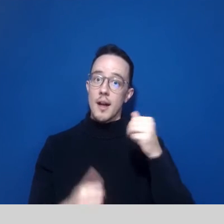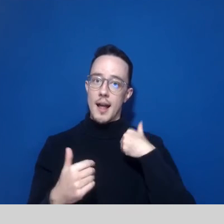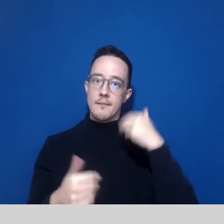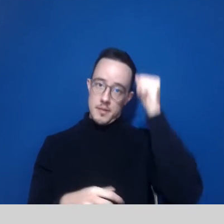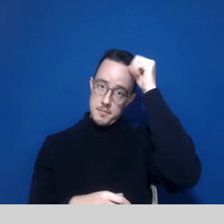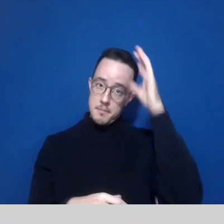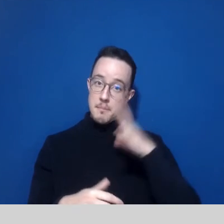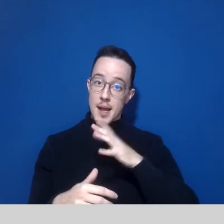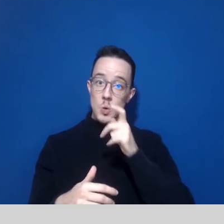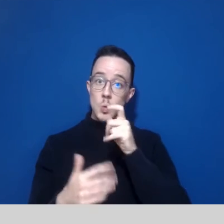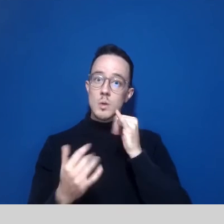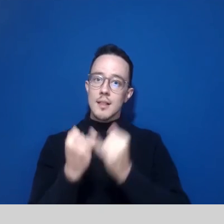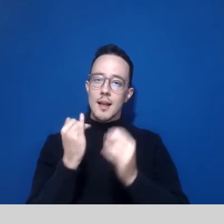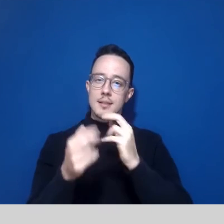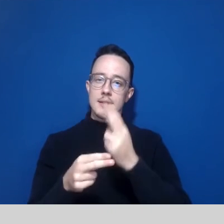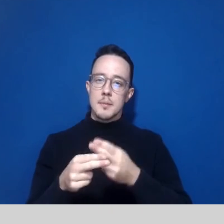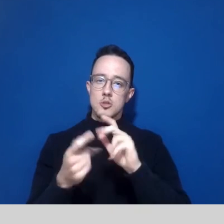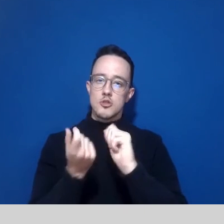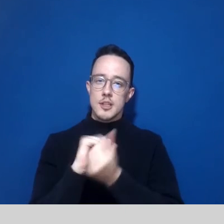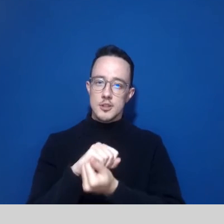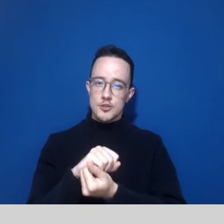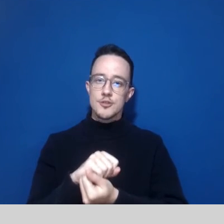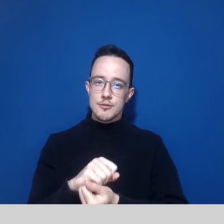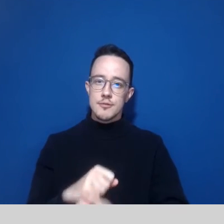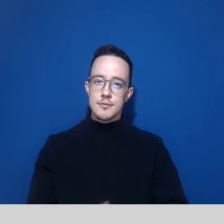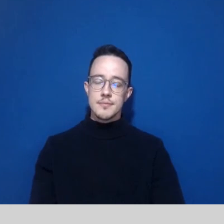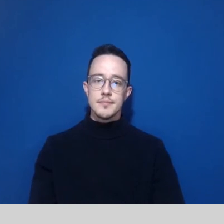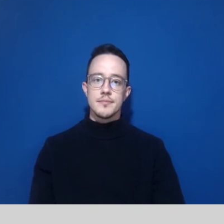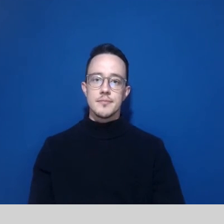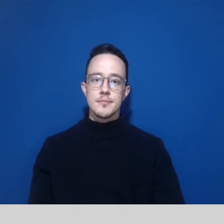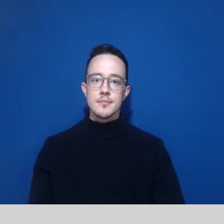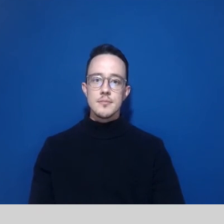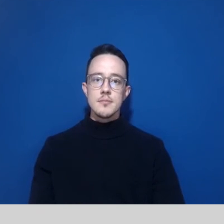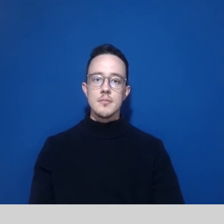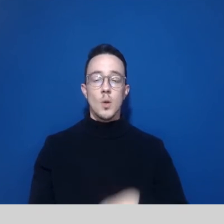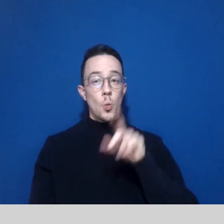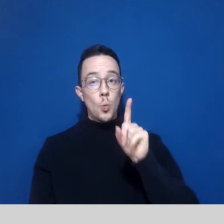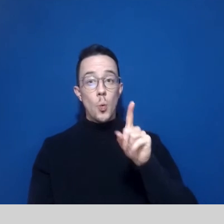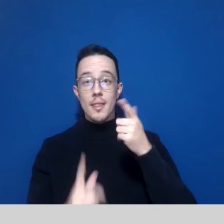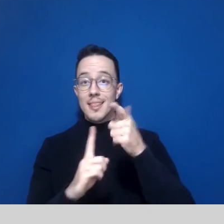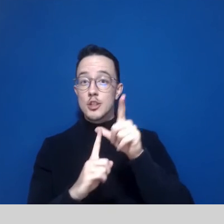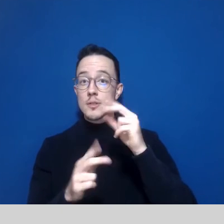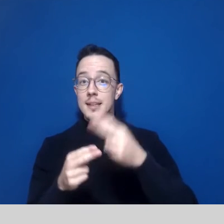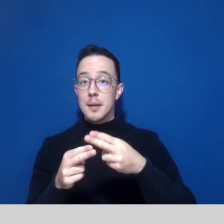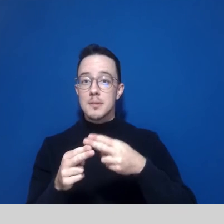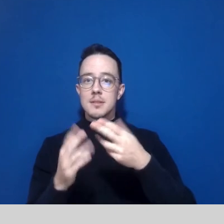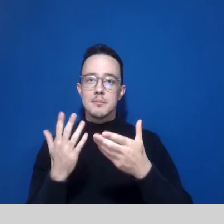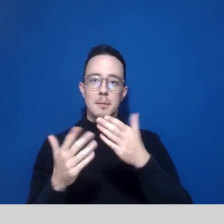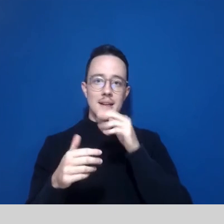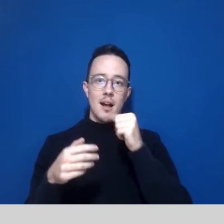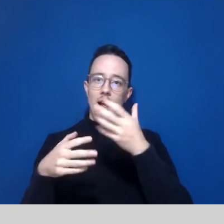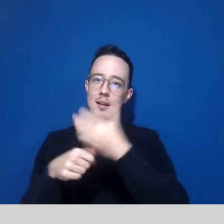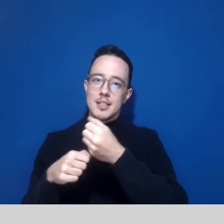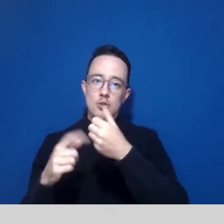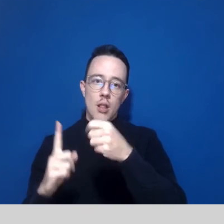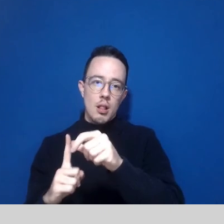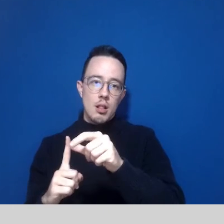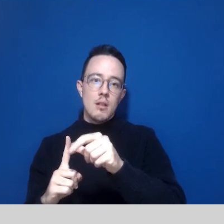because there are also men who changed their last names or family names. One letter name is probably not an initial.